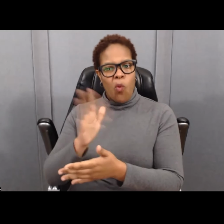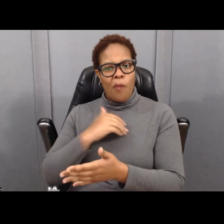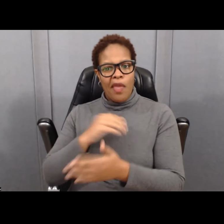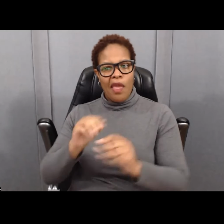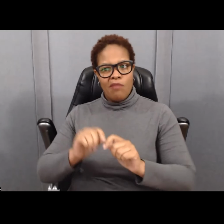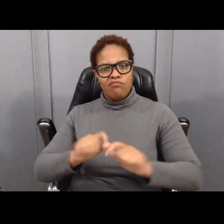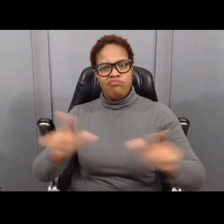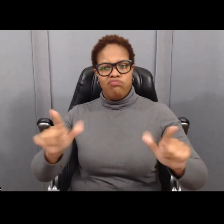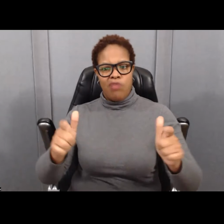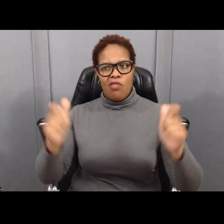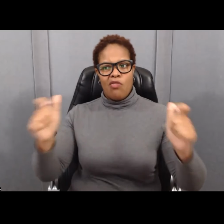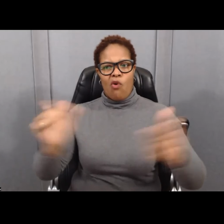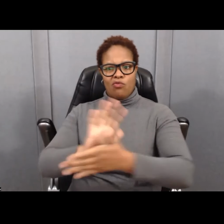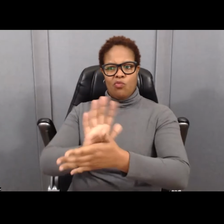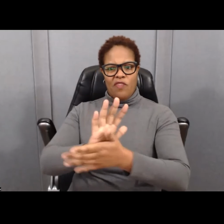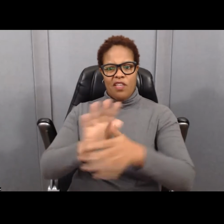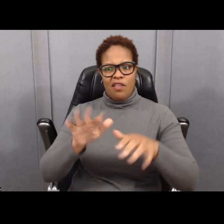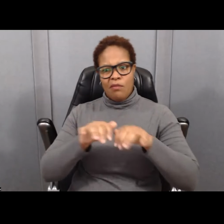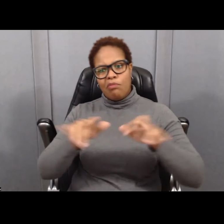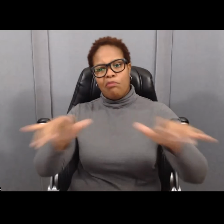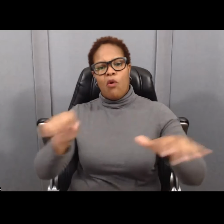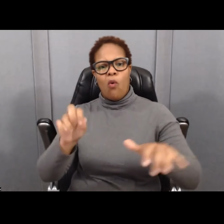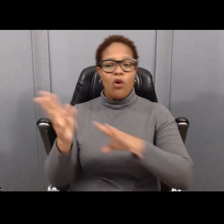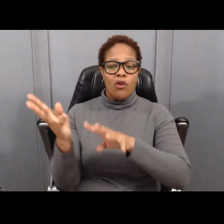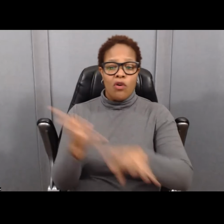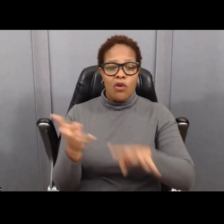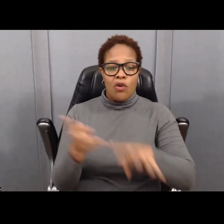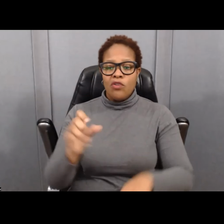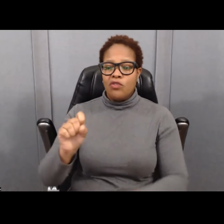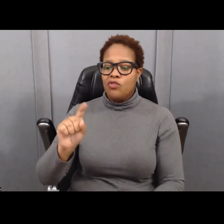or on a streaming network, it's probably a post-production company,